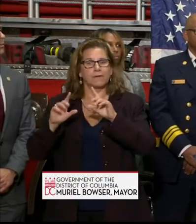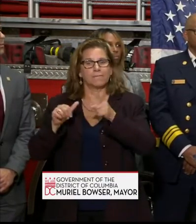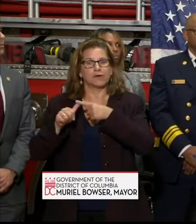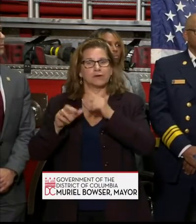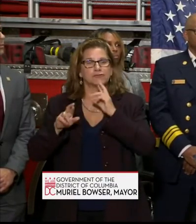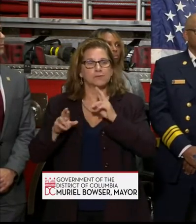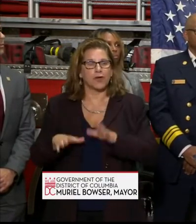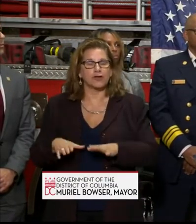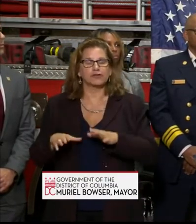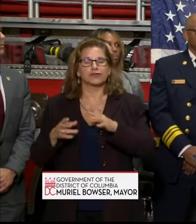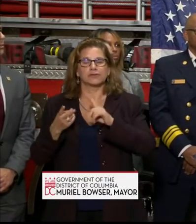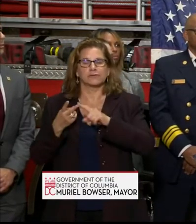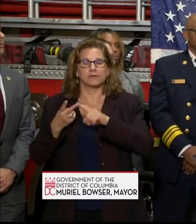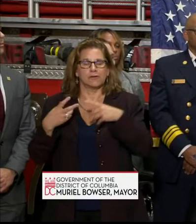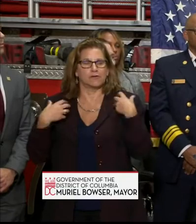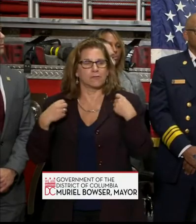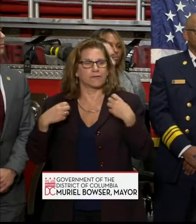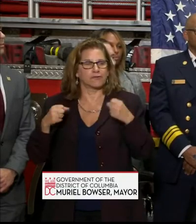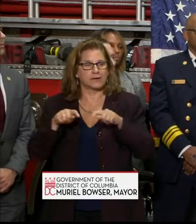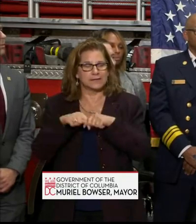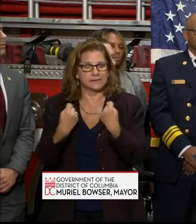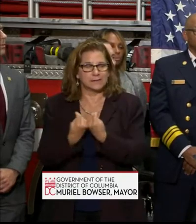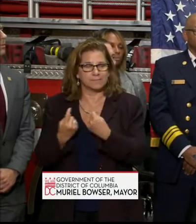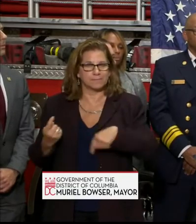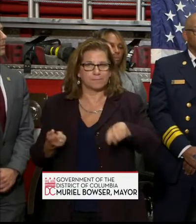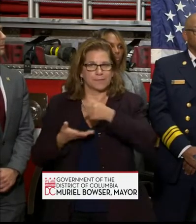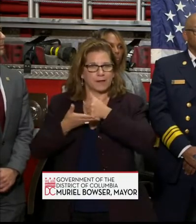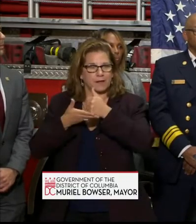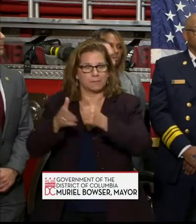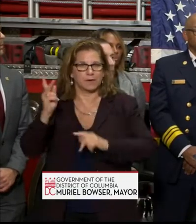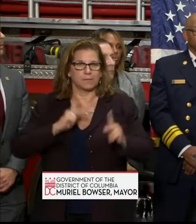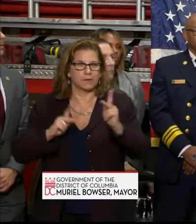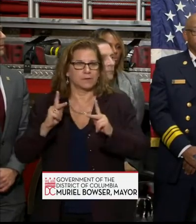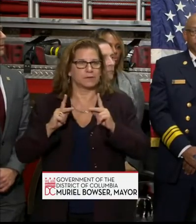OF THE DISTRICT AGENCIES BEHIND ME AS WELL AS WITH OUR UTILITIES